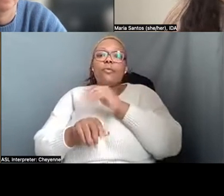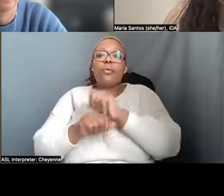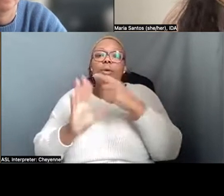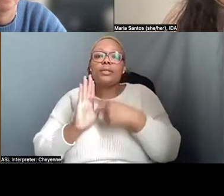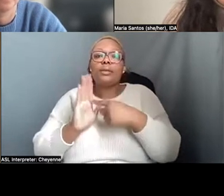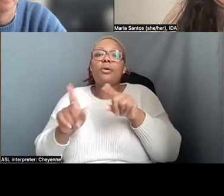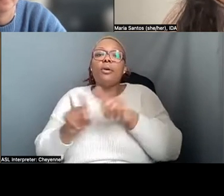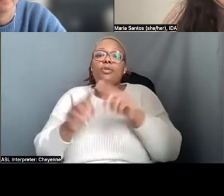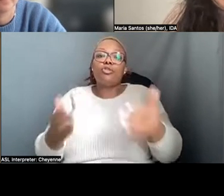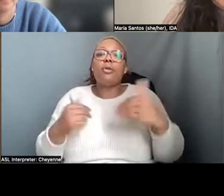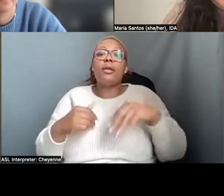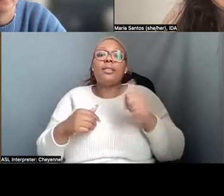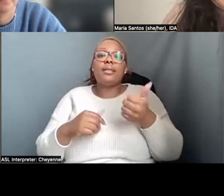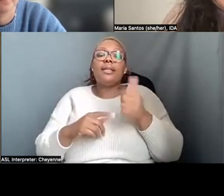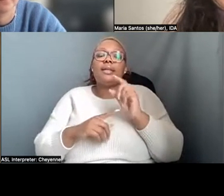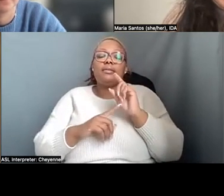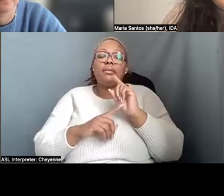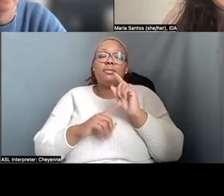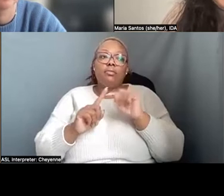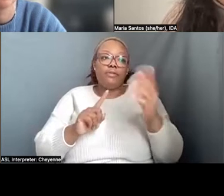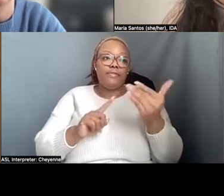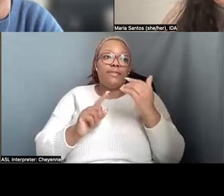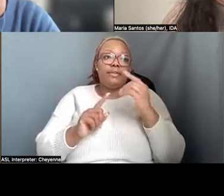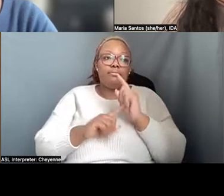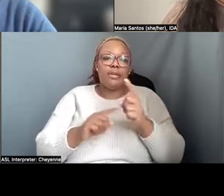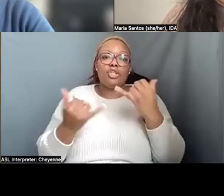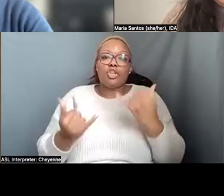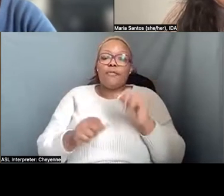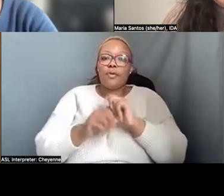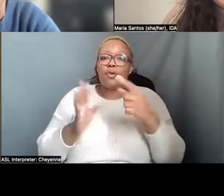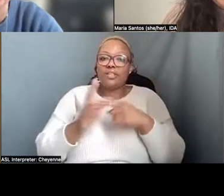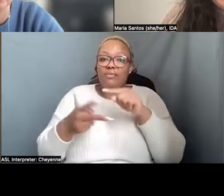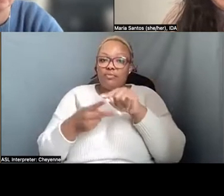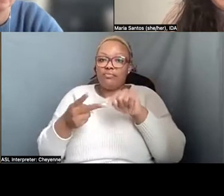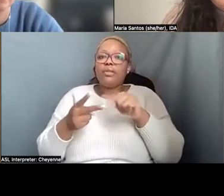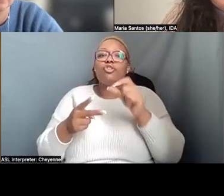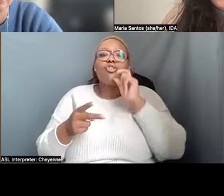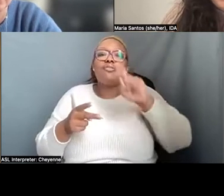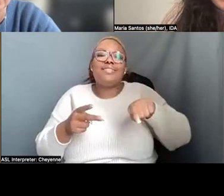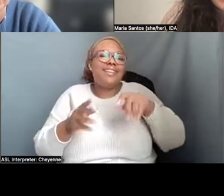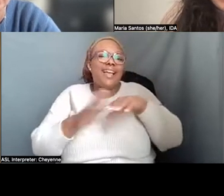10-15 minute current work sample. You won't need access to long form work. Okay.